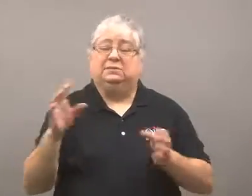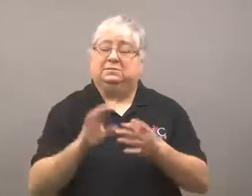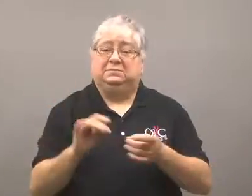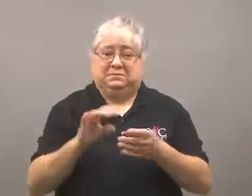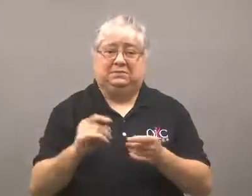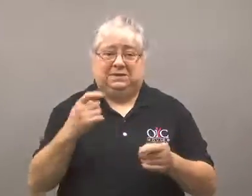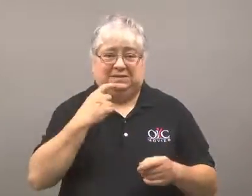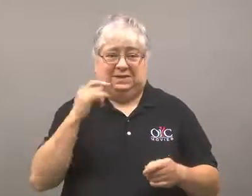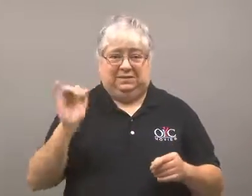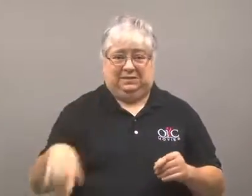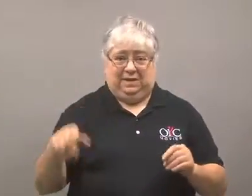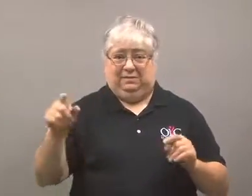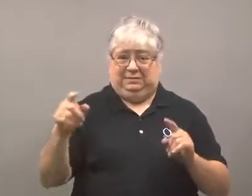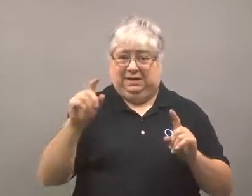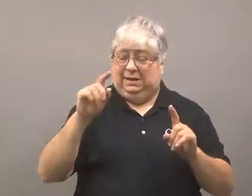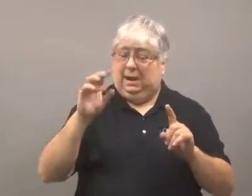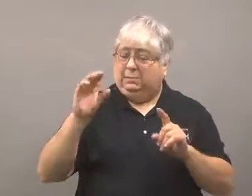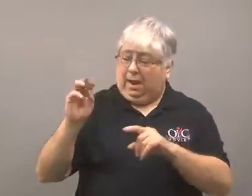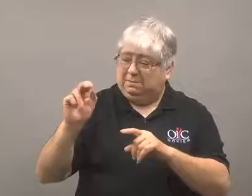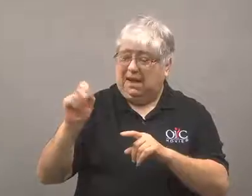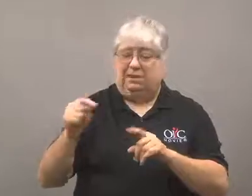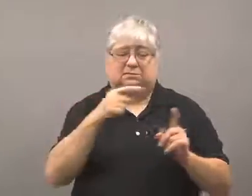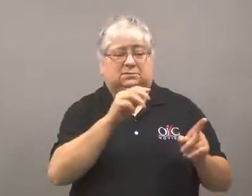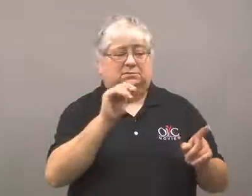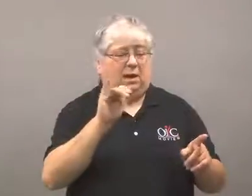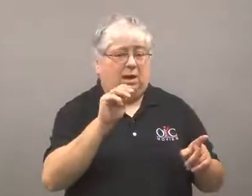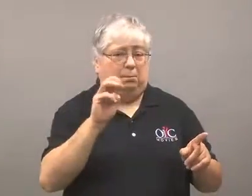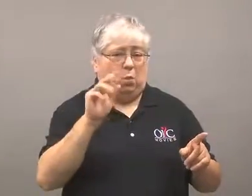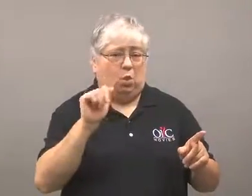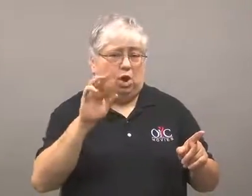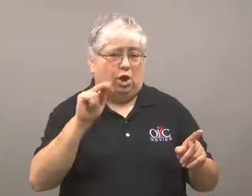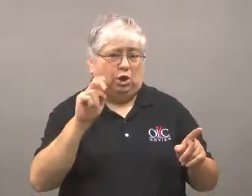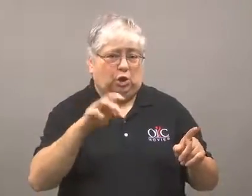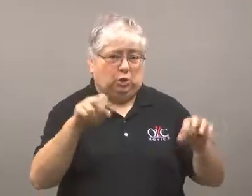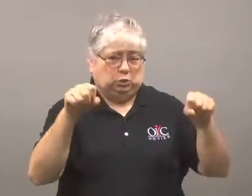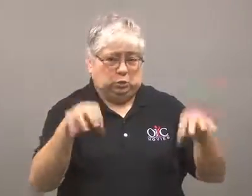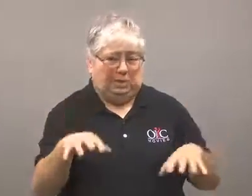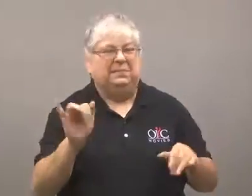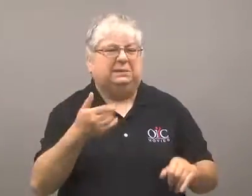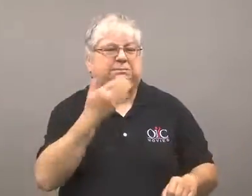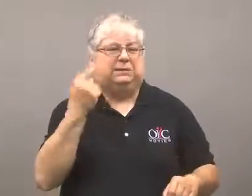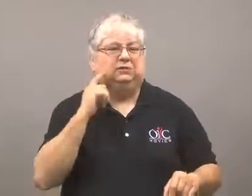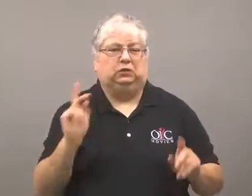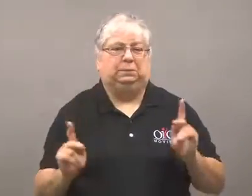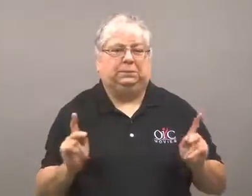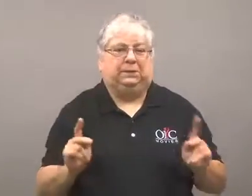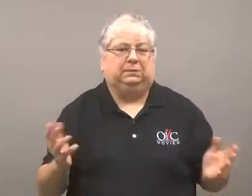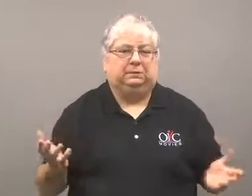He said the cancellation of the Comcast/Time Warner merger was best for the people.